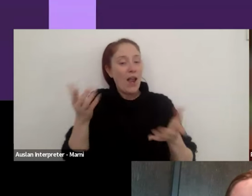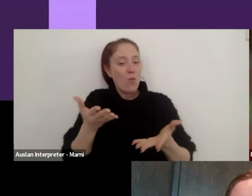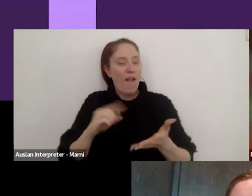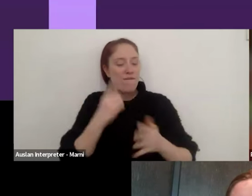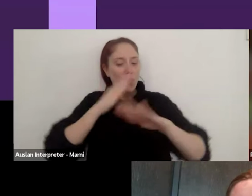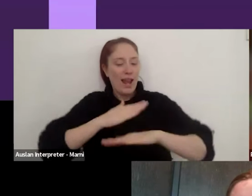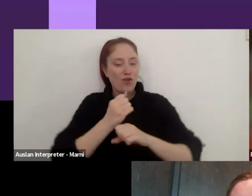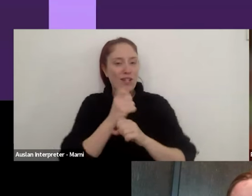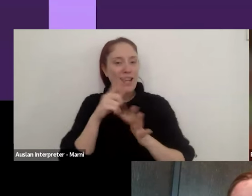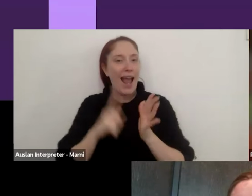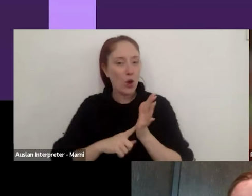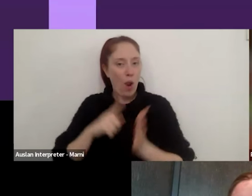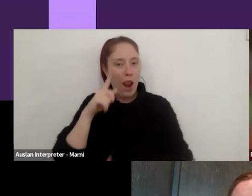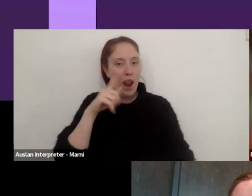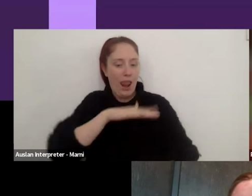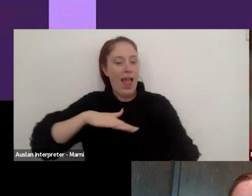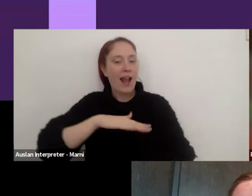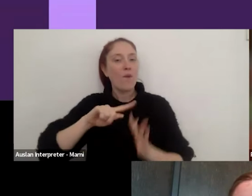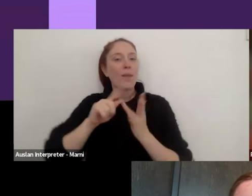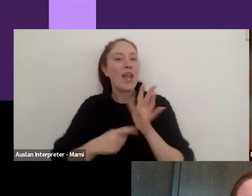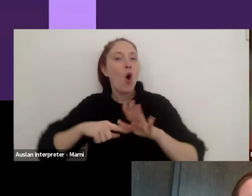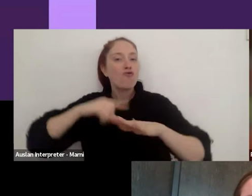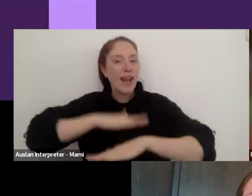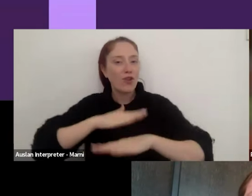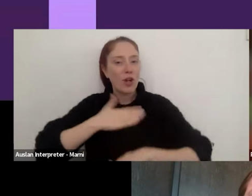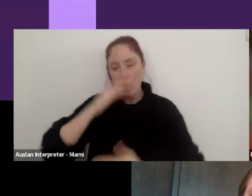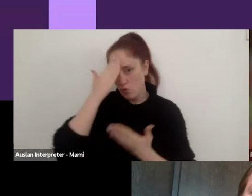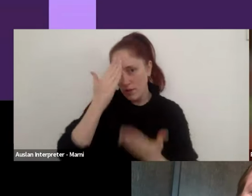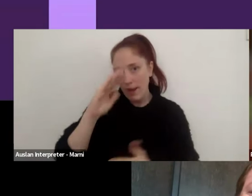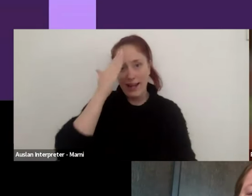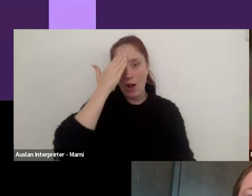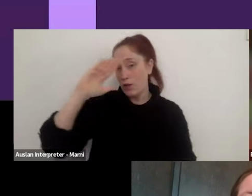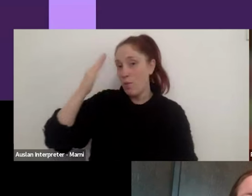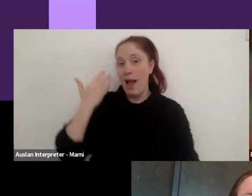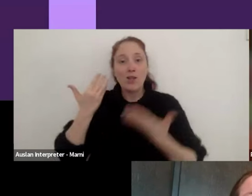and we pay our respects to elders past and present. And to the First Nations colleagues